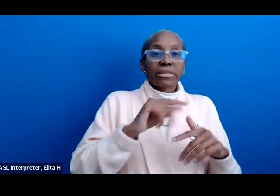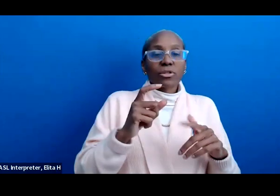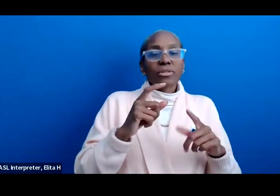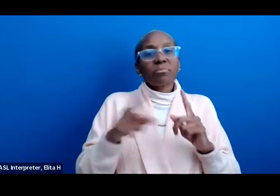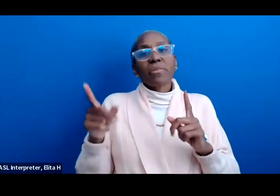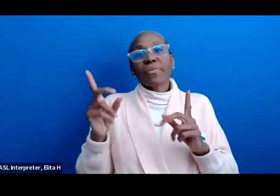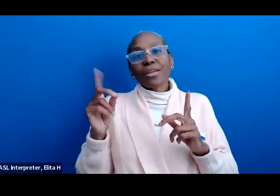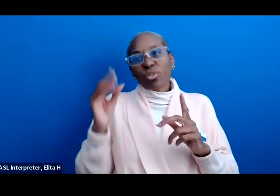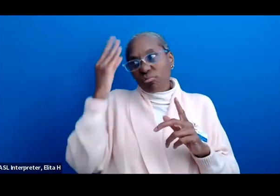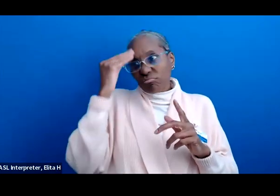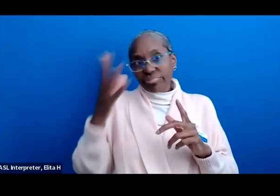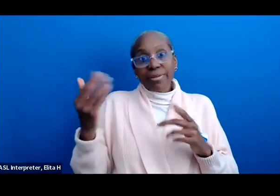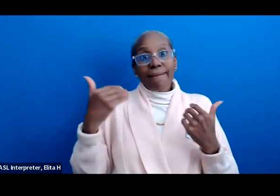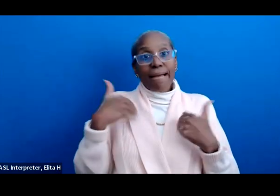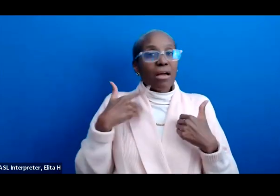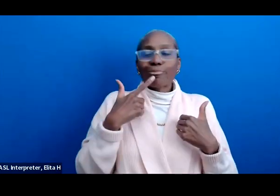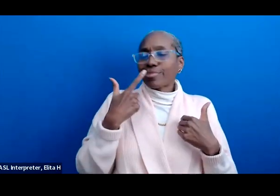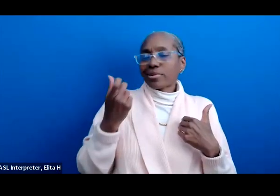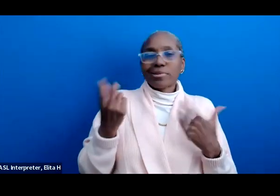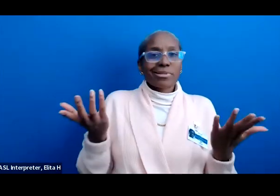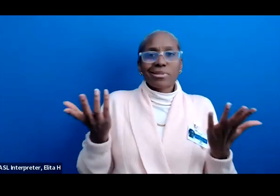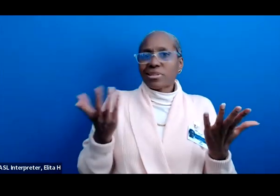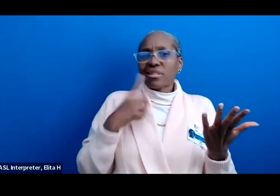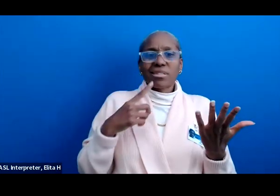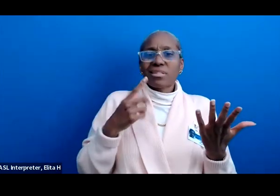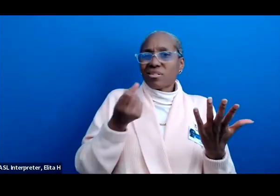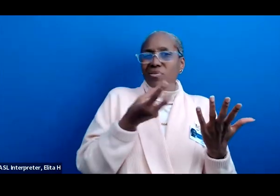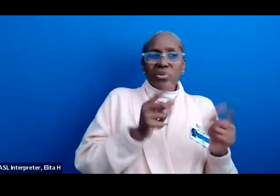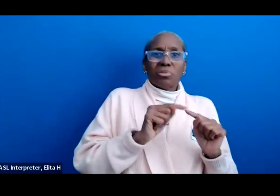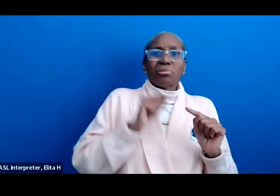They do have that, but because it's really so few and far between,